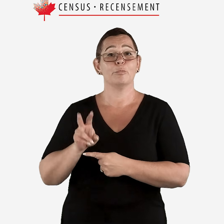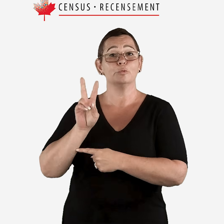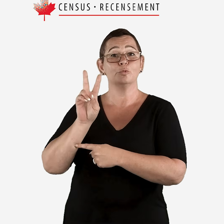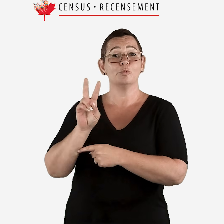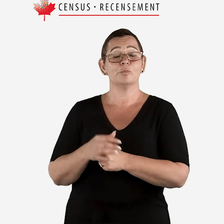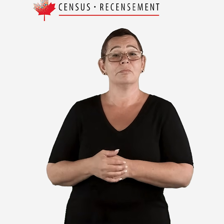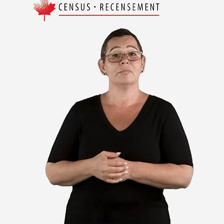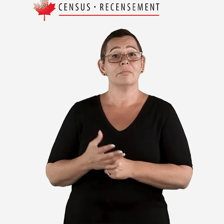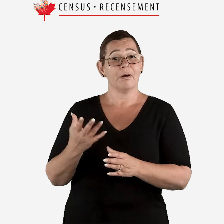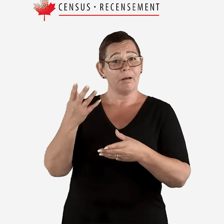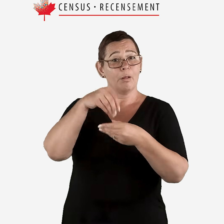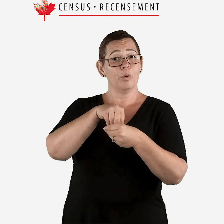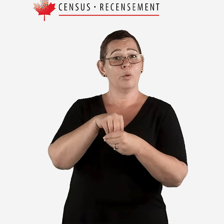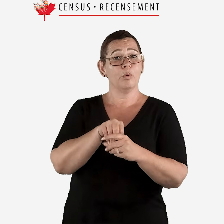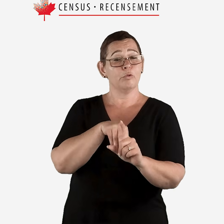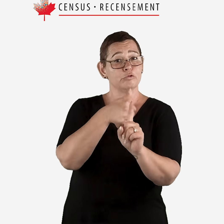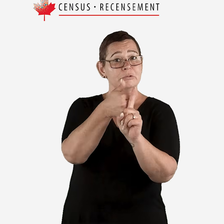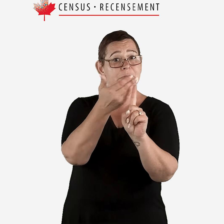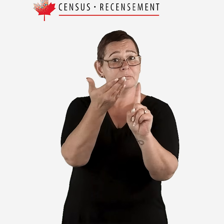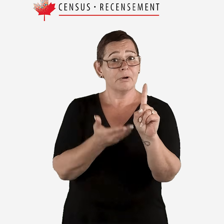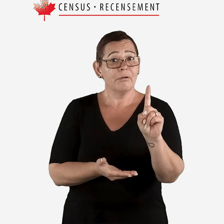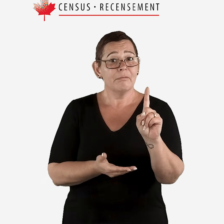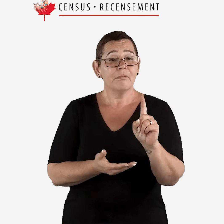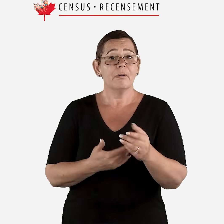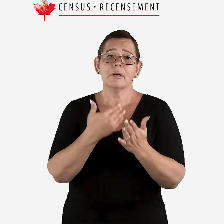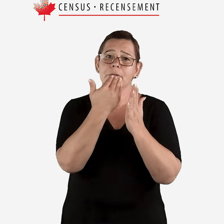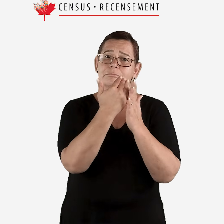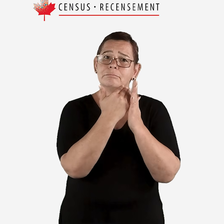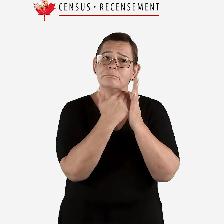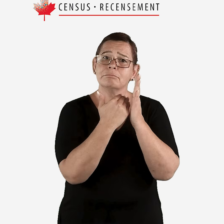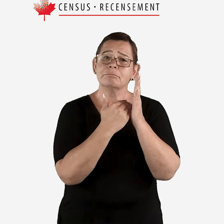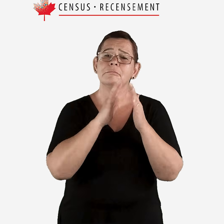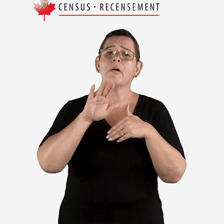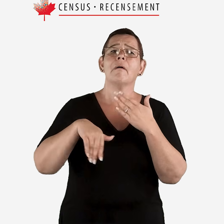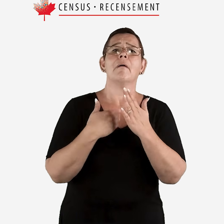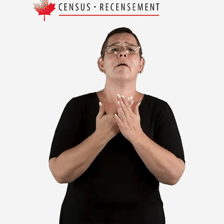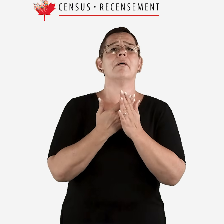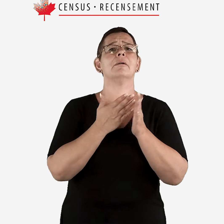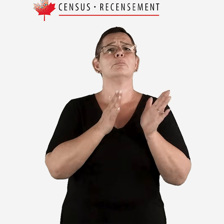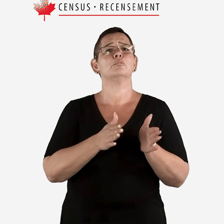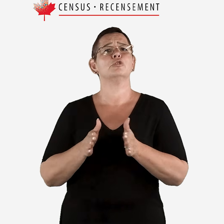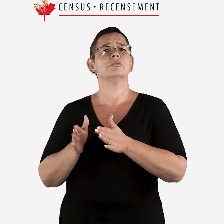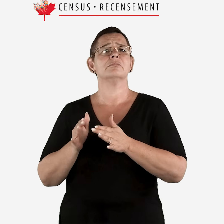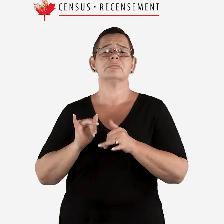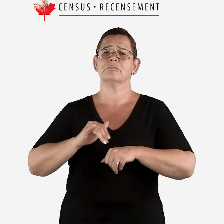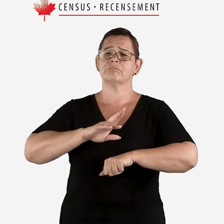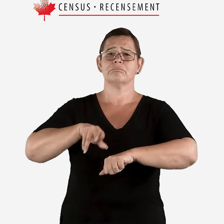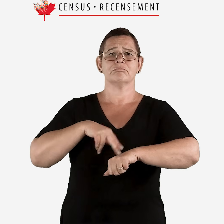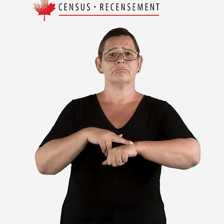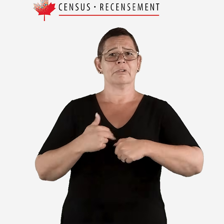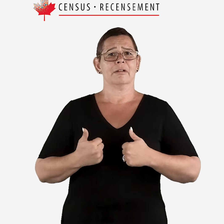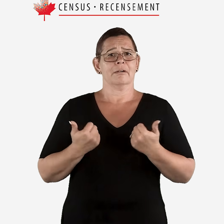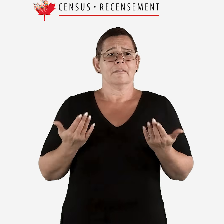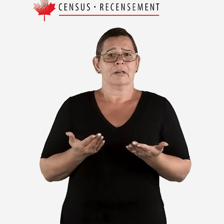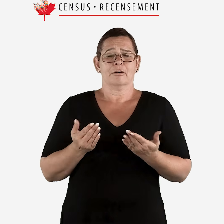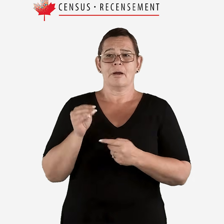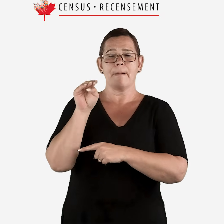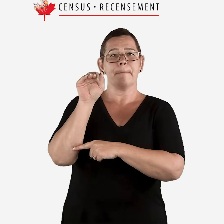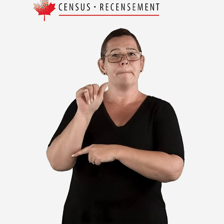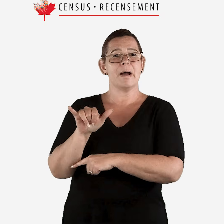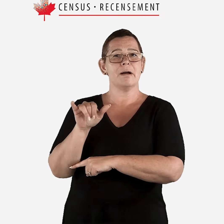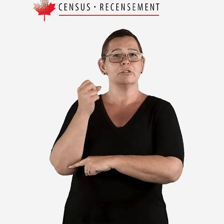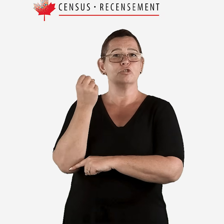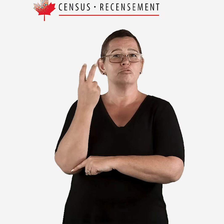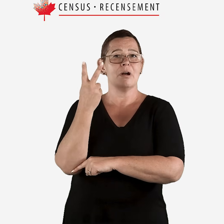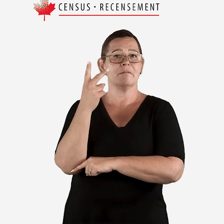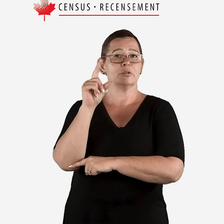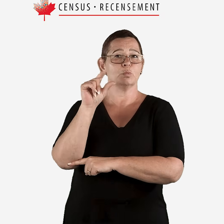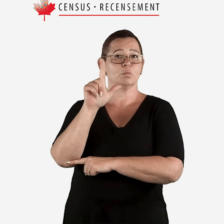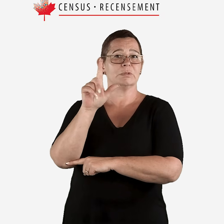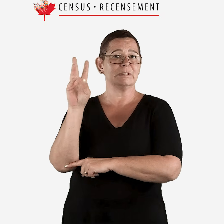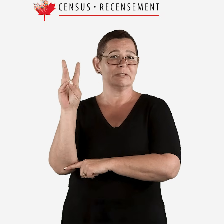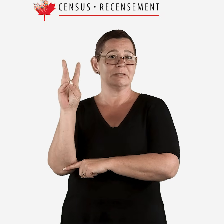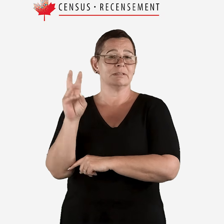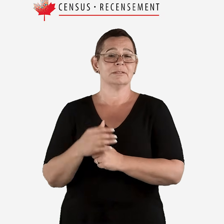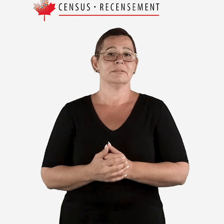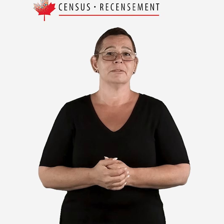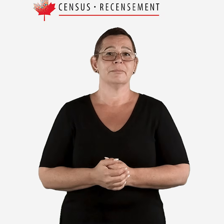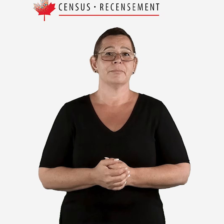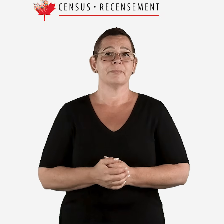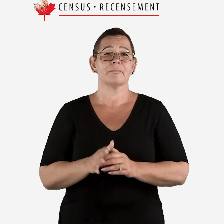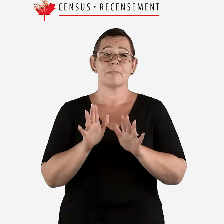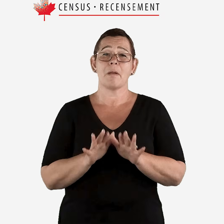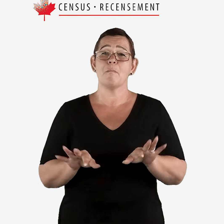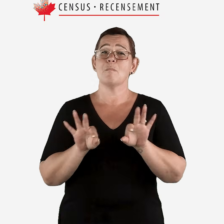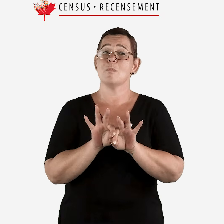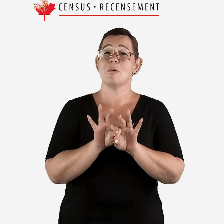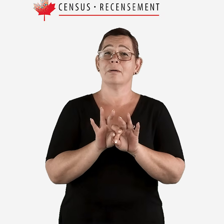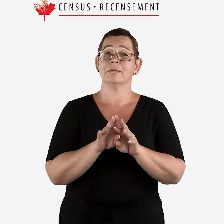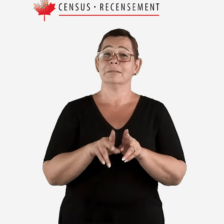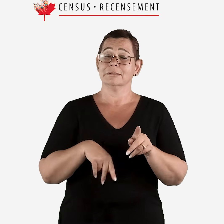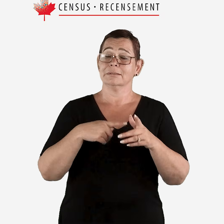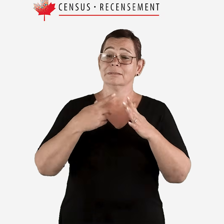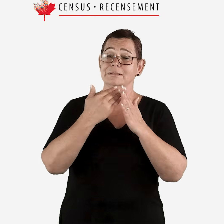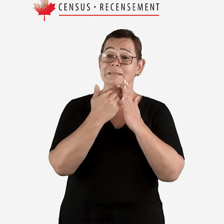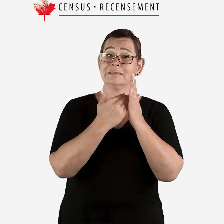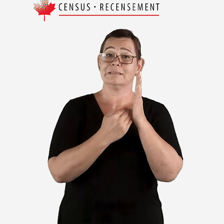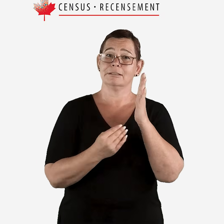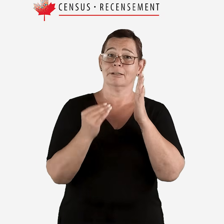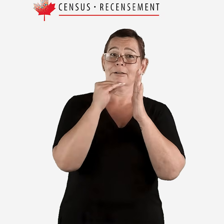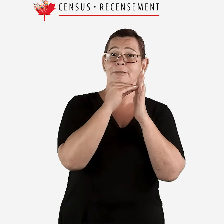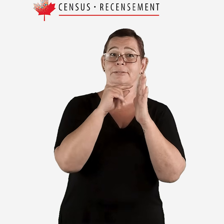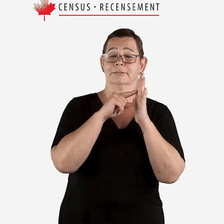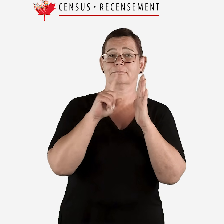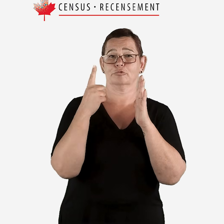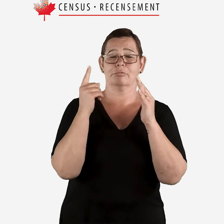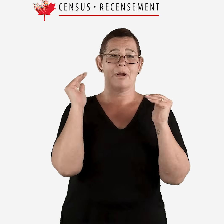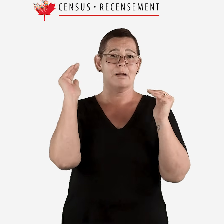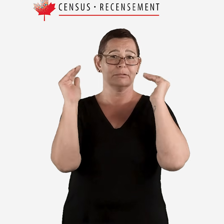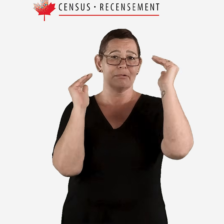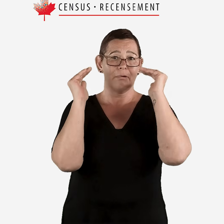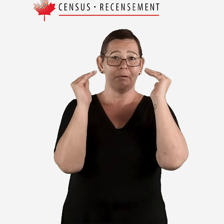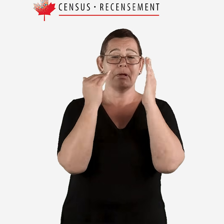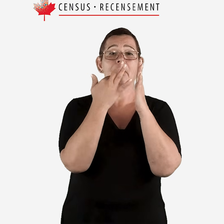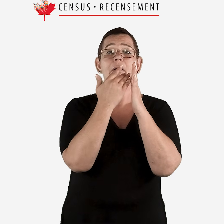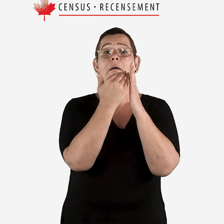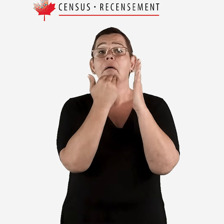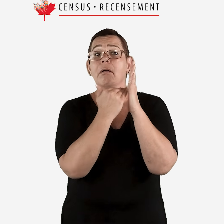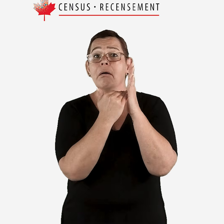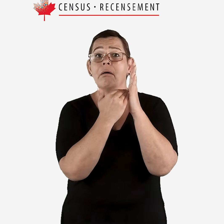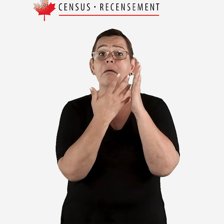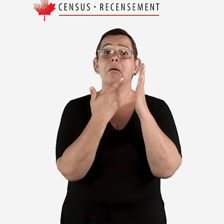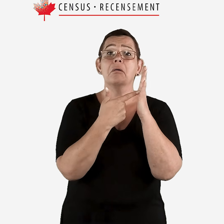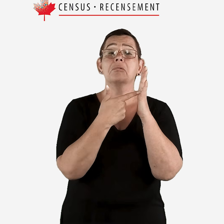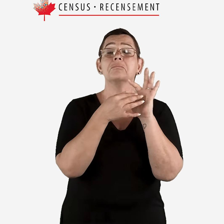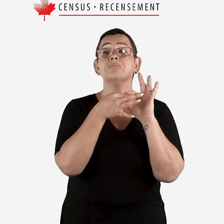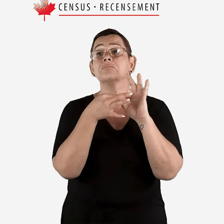2. Including yourself, list all persons who usually live here on May 12, 2026. Important: Begin the list with an adult followed, if applicable,